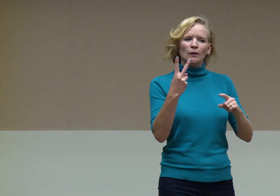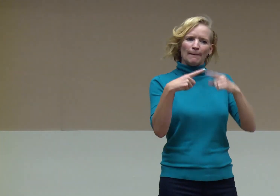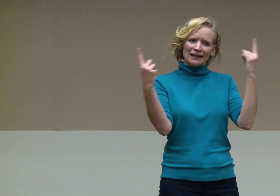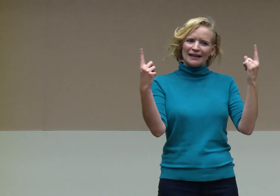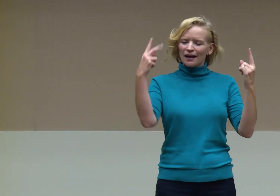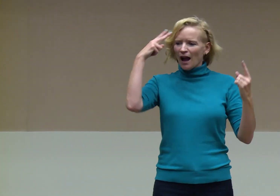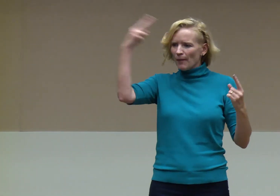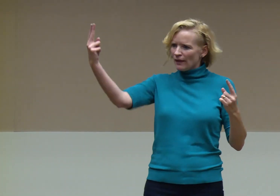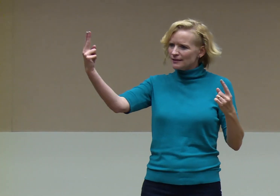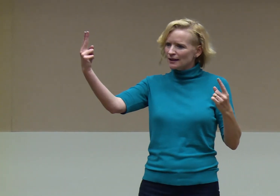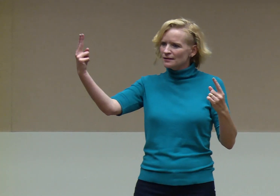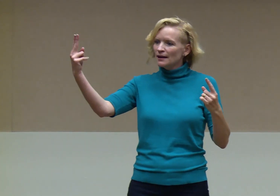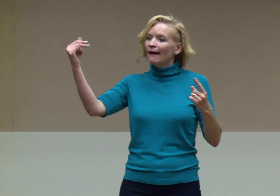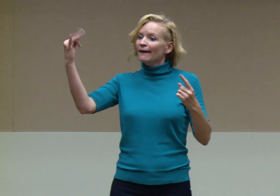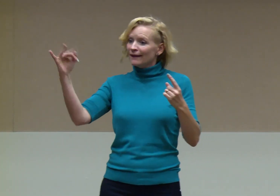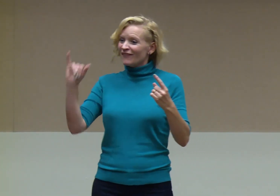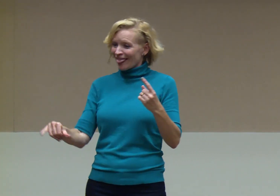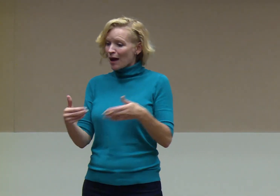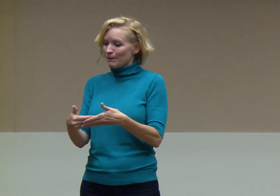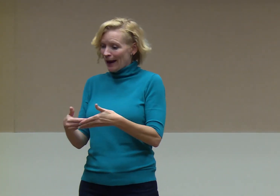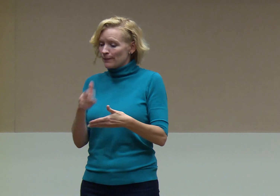So I was testing 2 competing hypotheses.